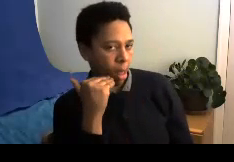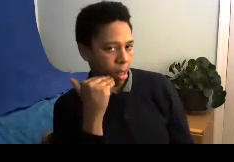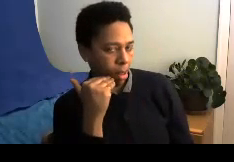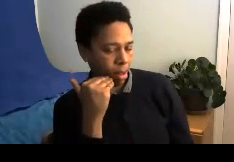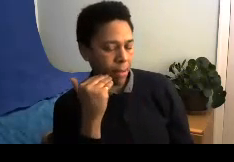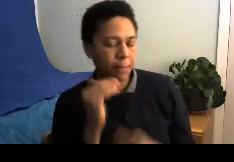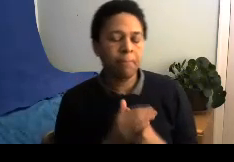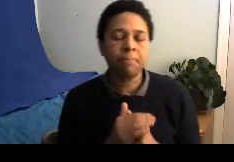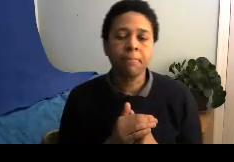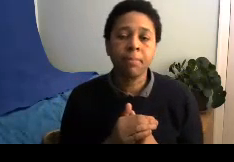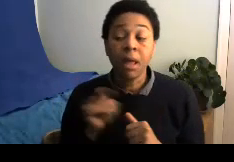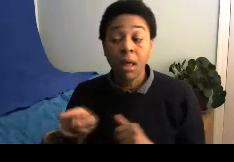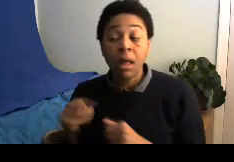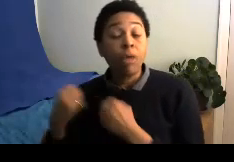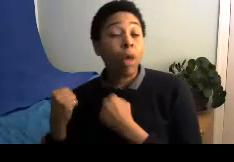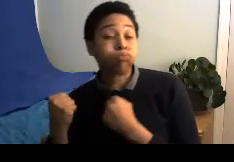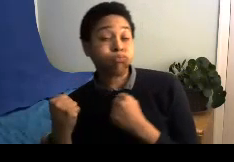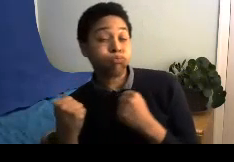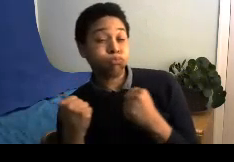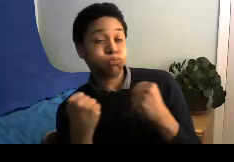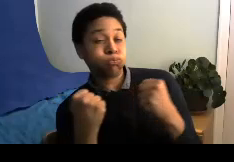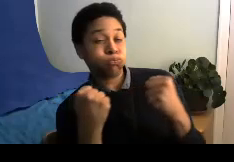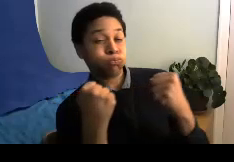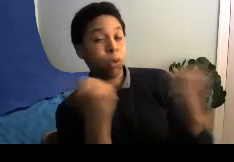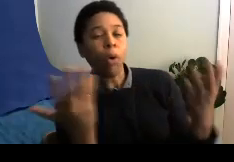Burton Lane, just to take a longer route to drop Jesse off